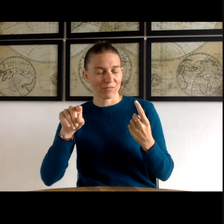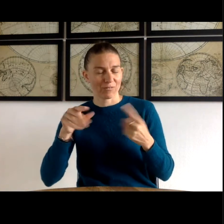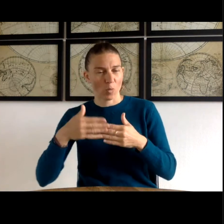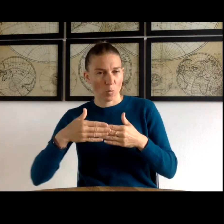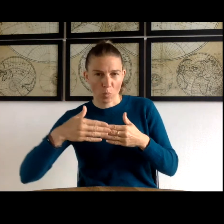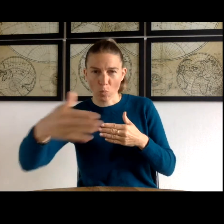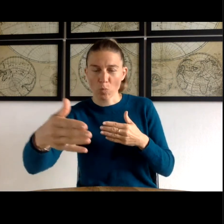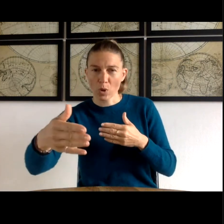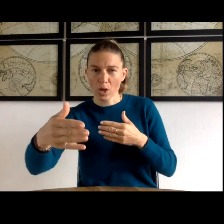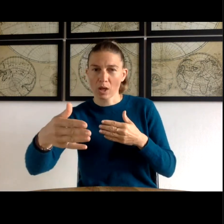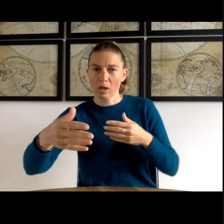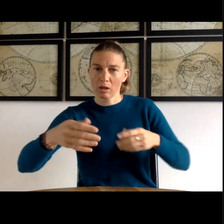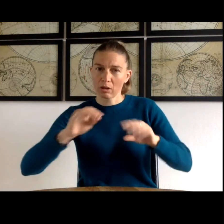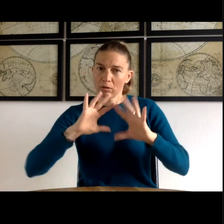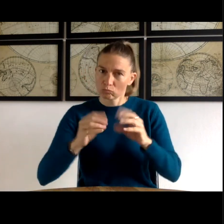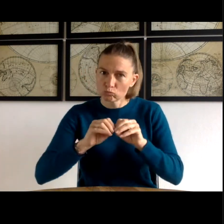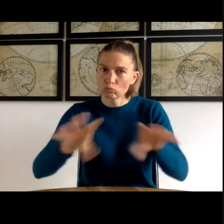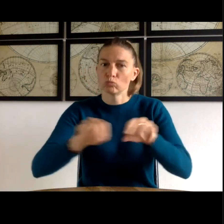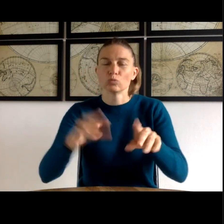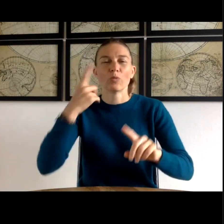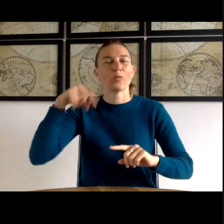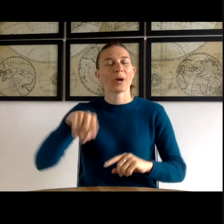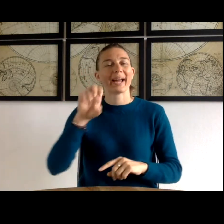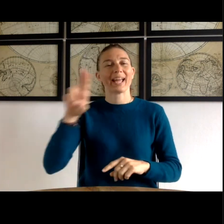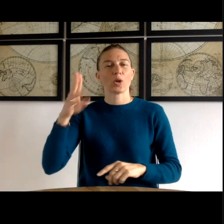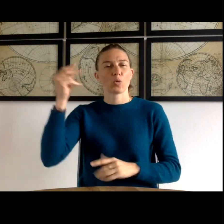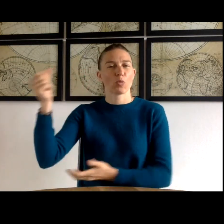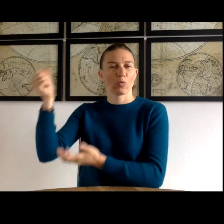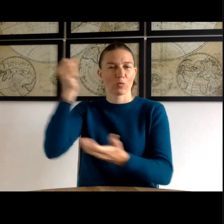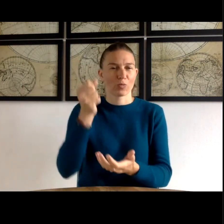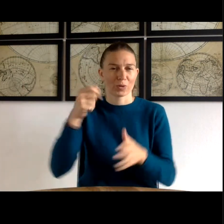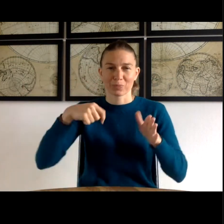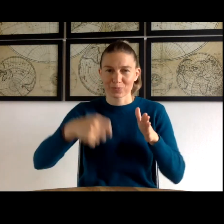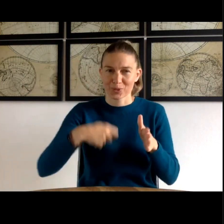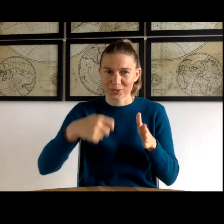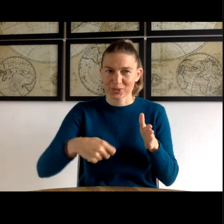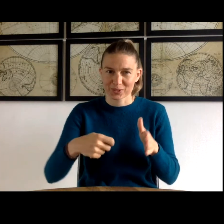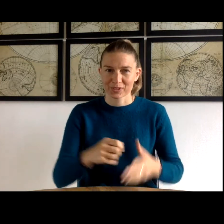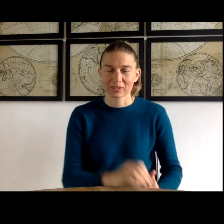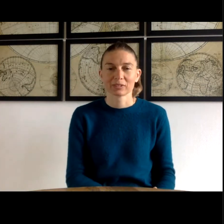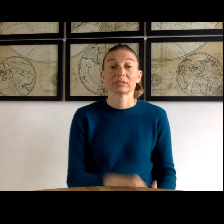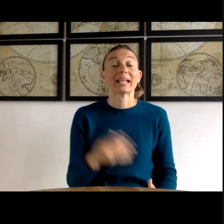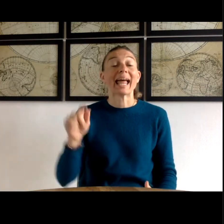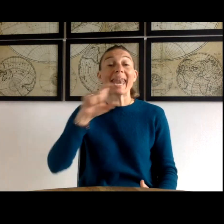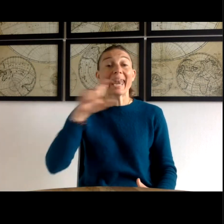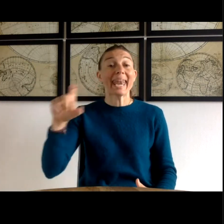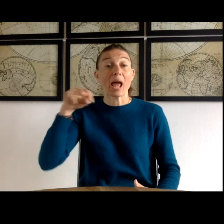during this EU funded project. The name of this EU project is very long.